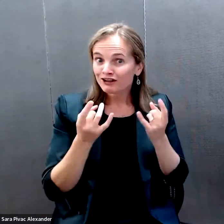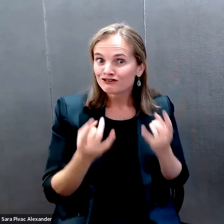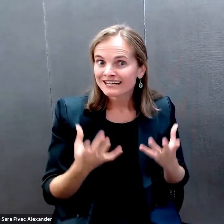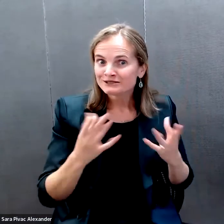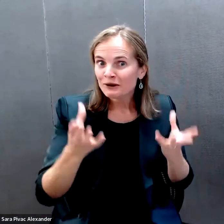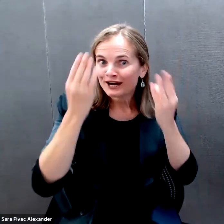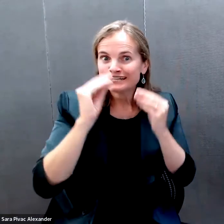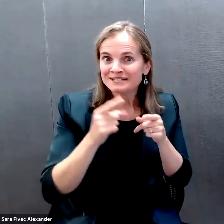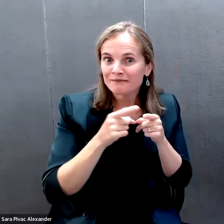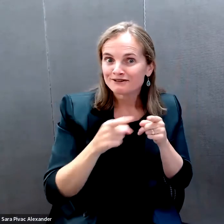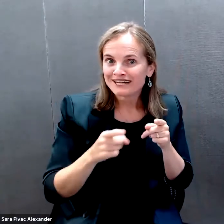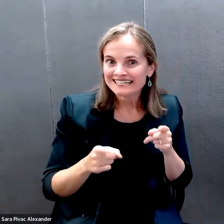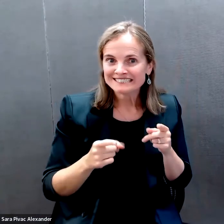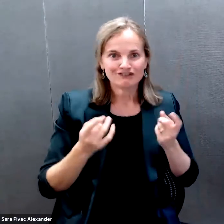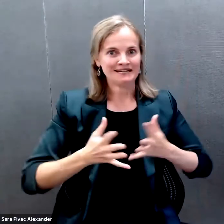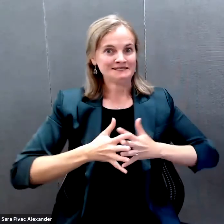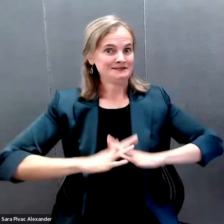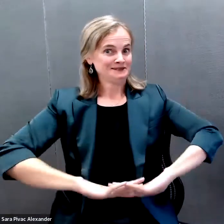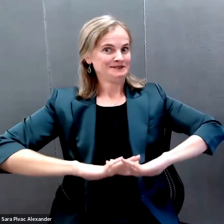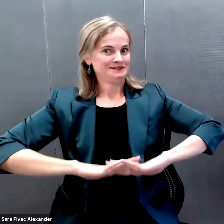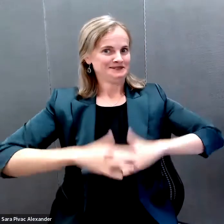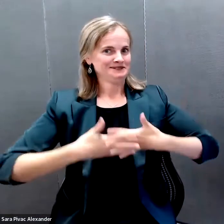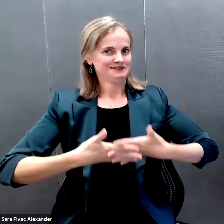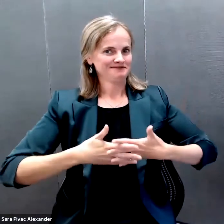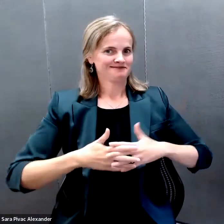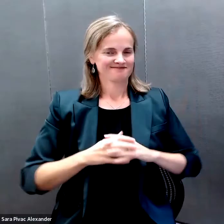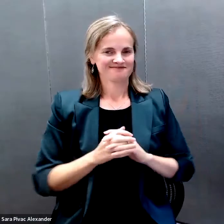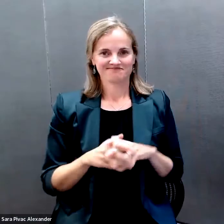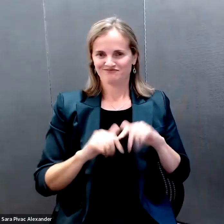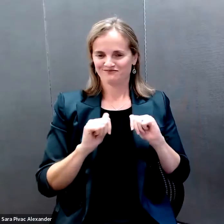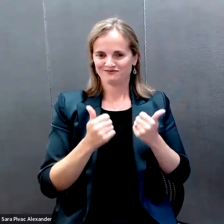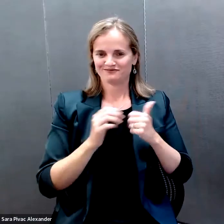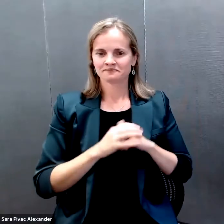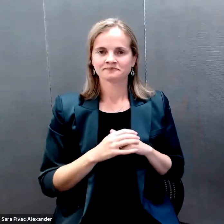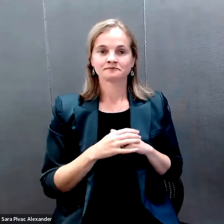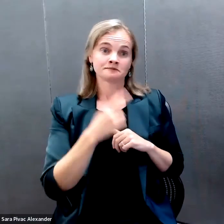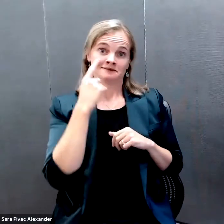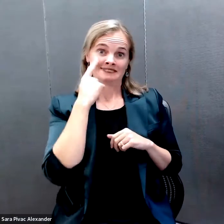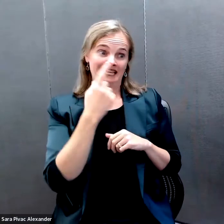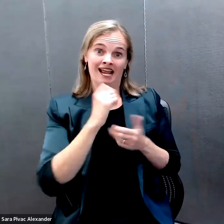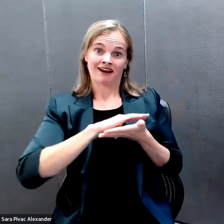now are you ready to learn some phrases? I'm ready to start teaching you so flex your hands and get ready